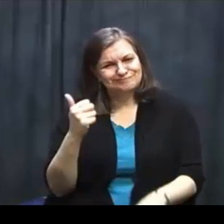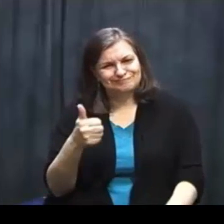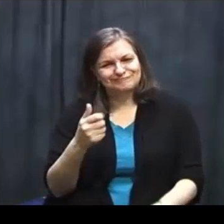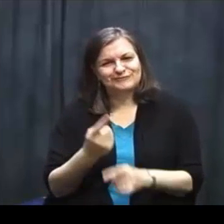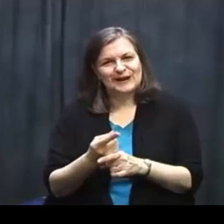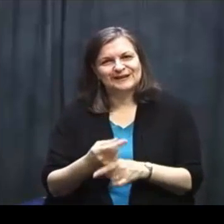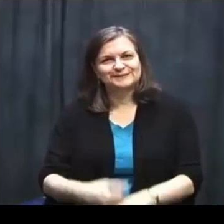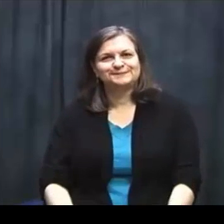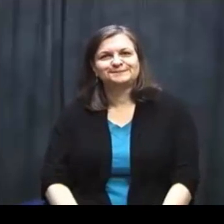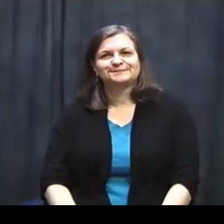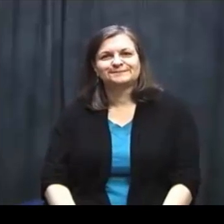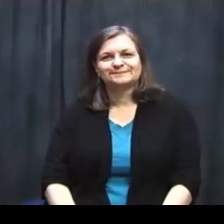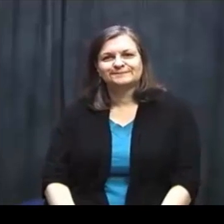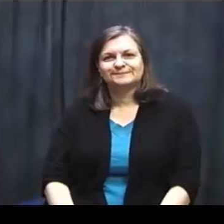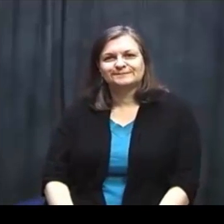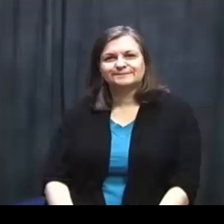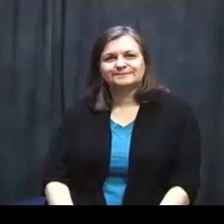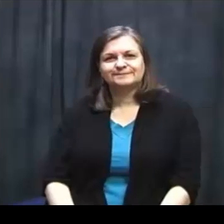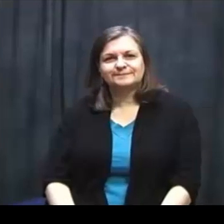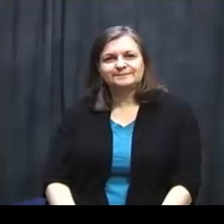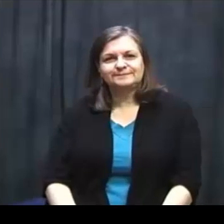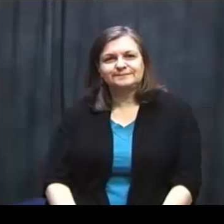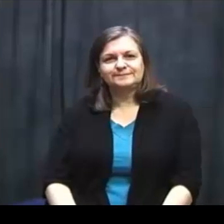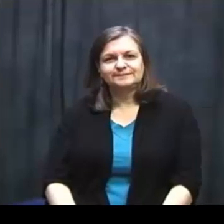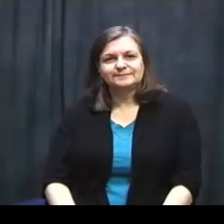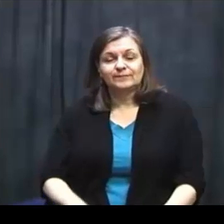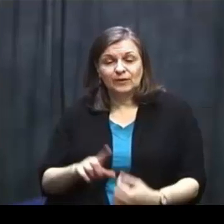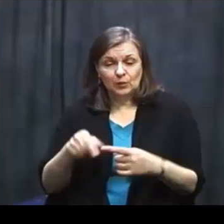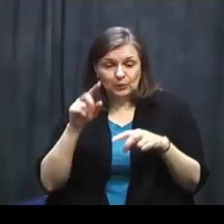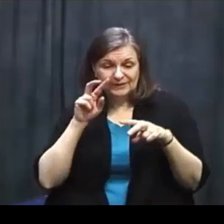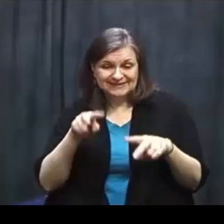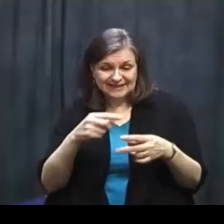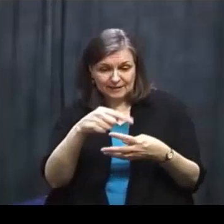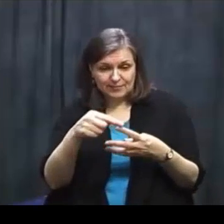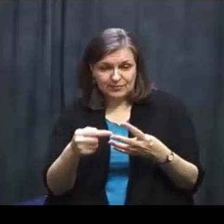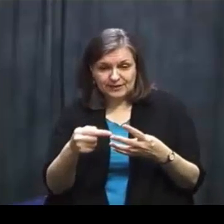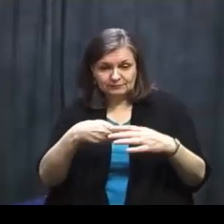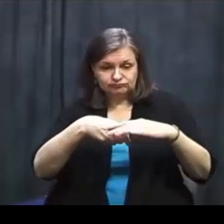Right on! So when we look at these modifications